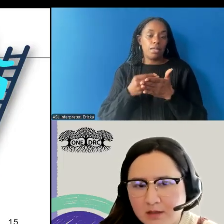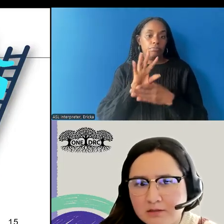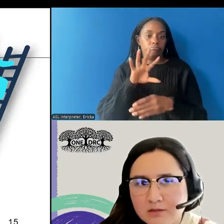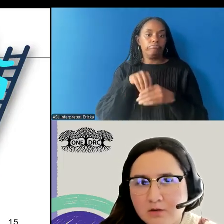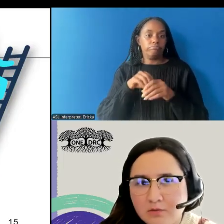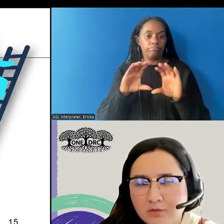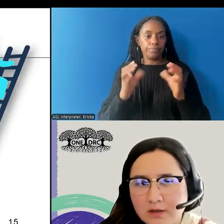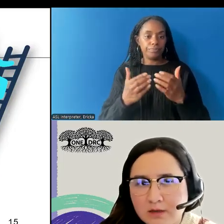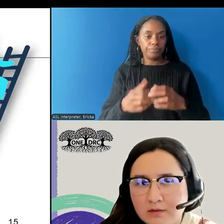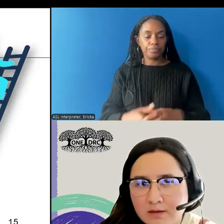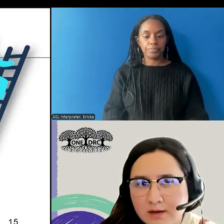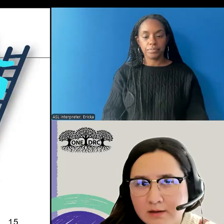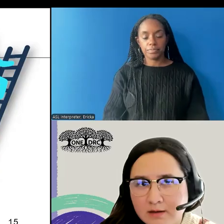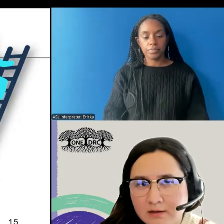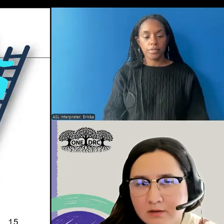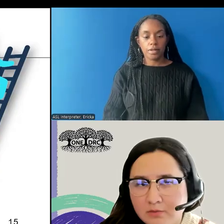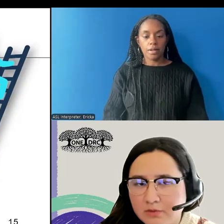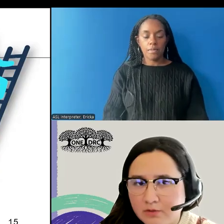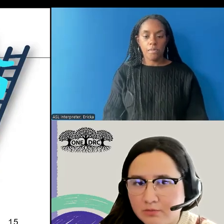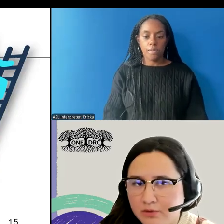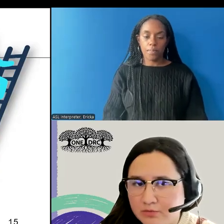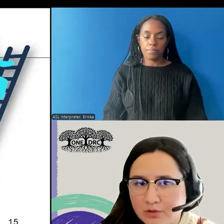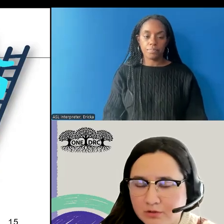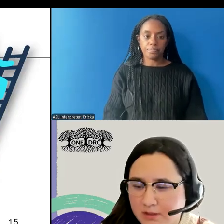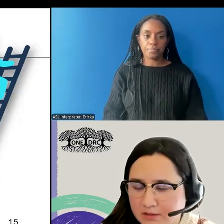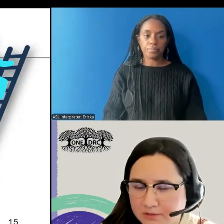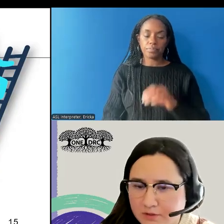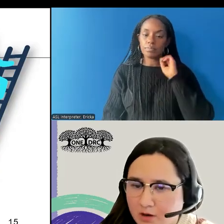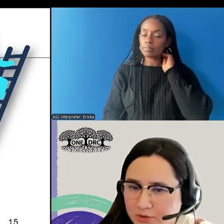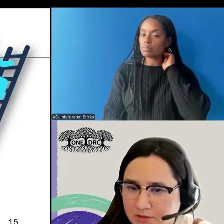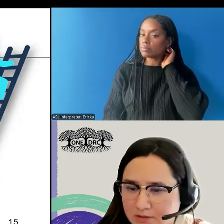And so in that I, you know, you start looking at different options